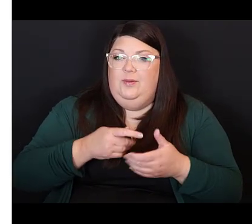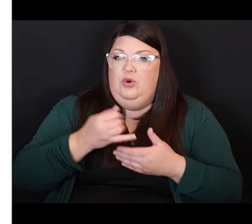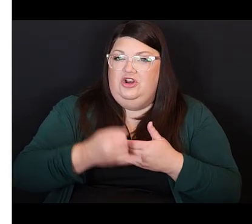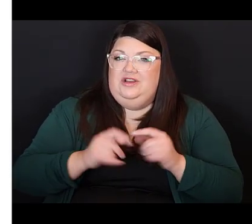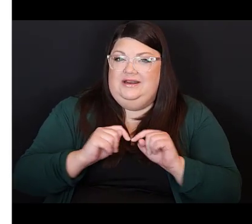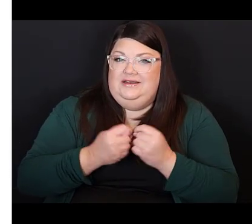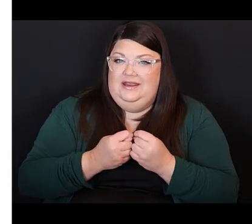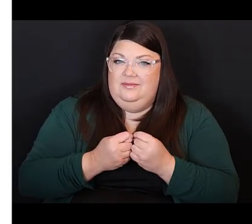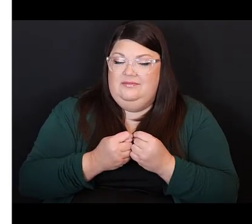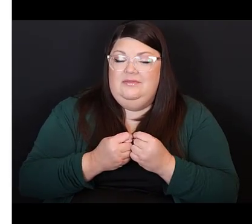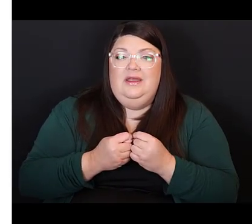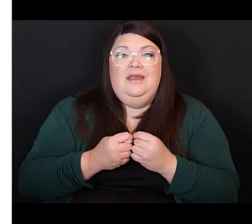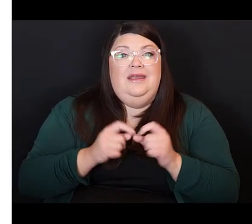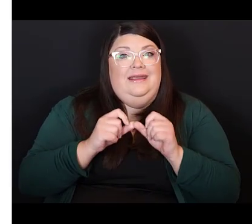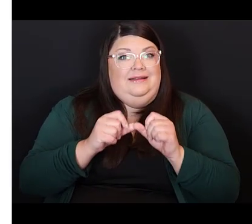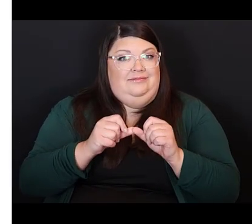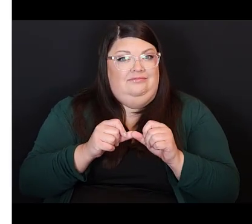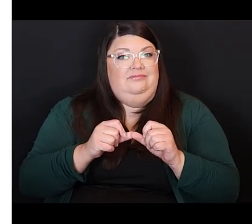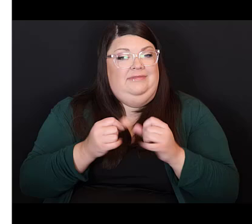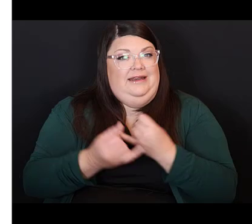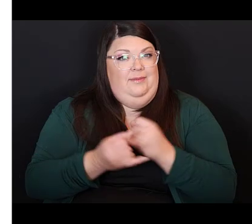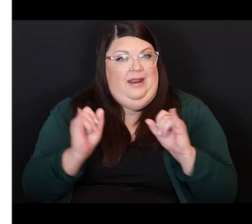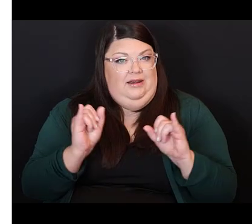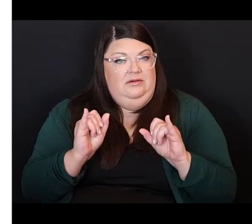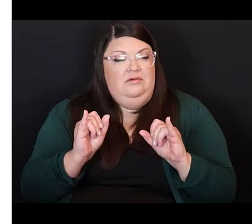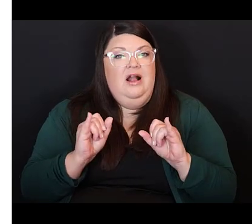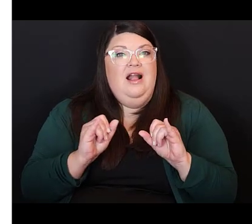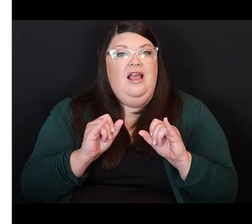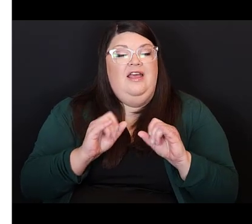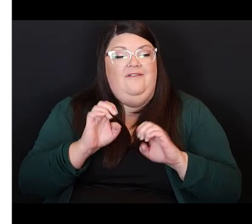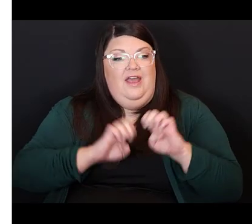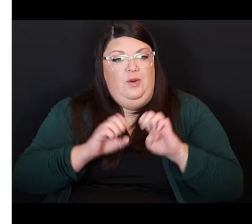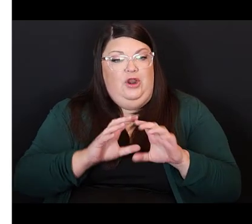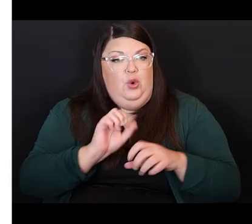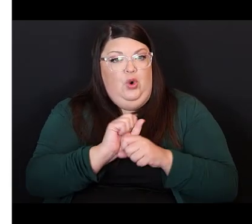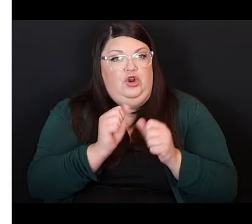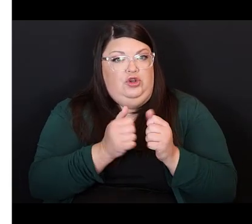While maintaining independence, the evaluator works closely with the project team to ensure